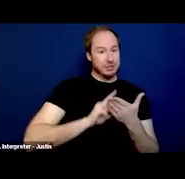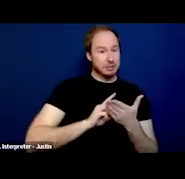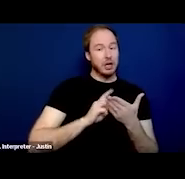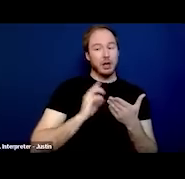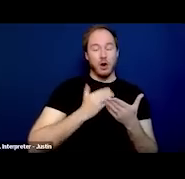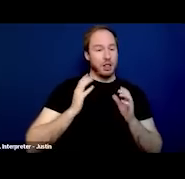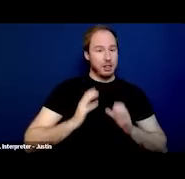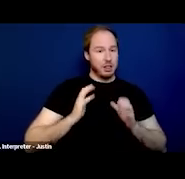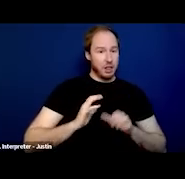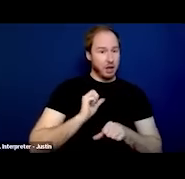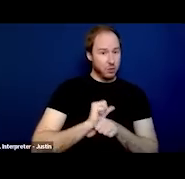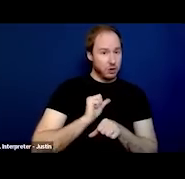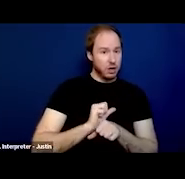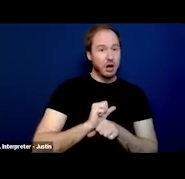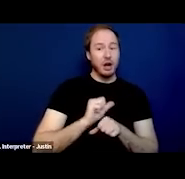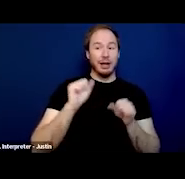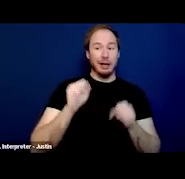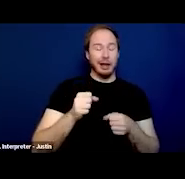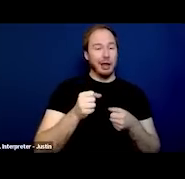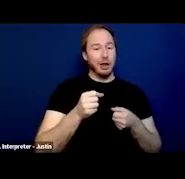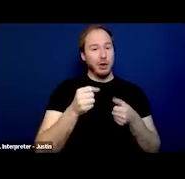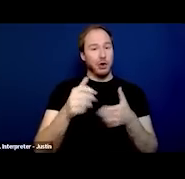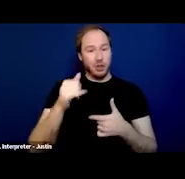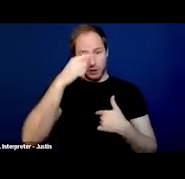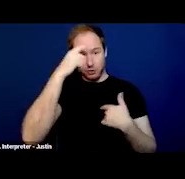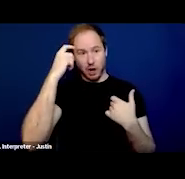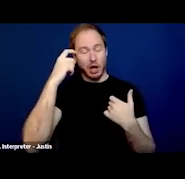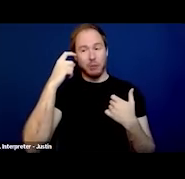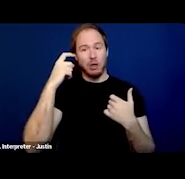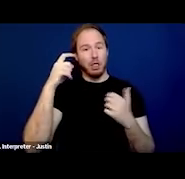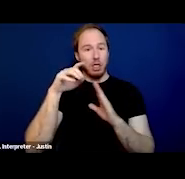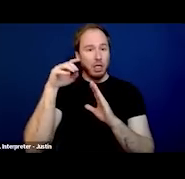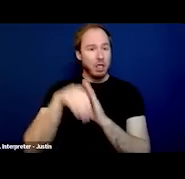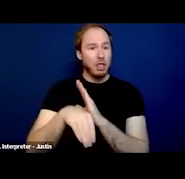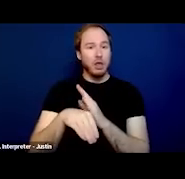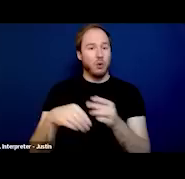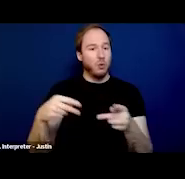can inadvertently worsen trauma or provoke trauma responses,